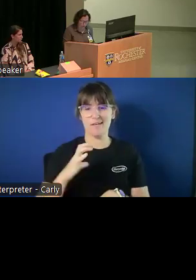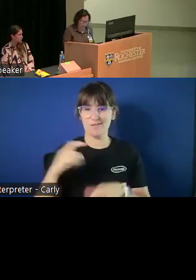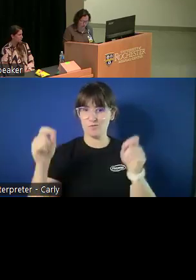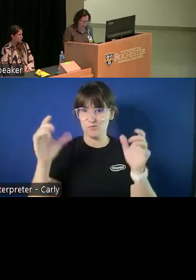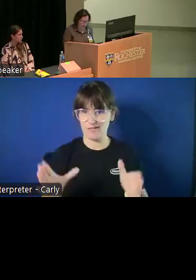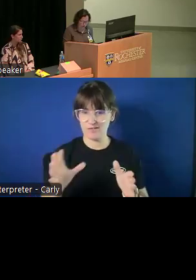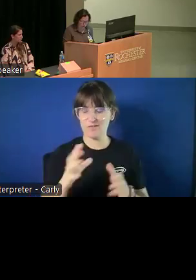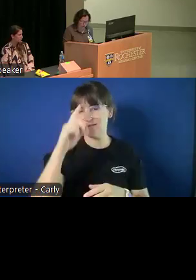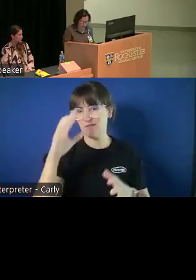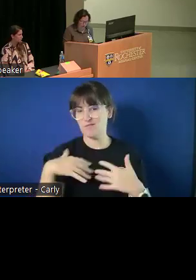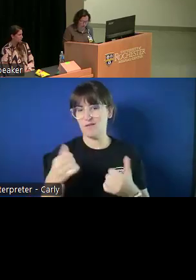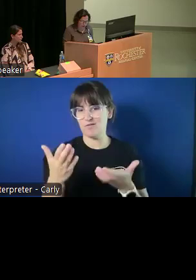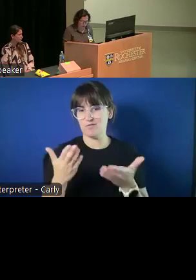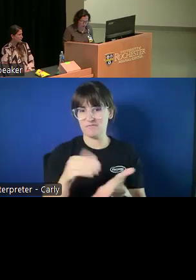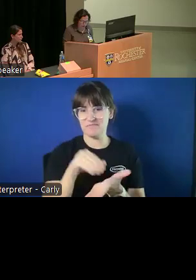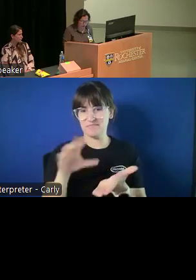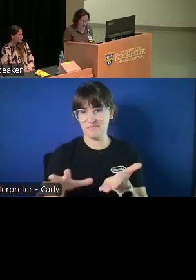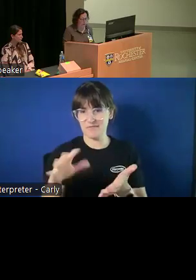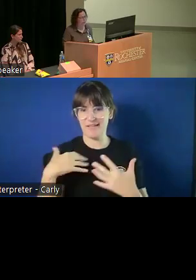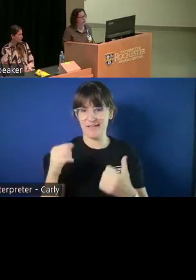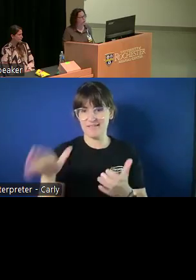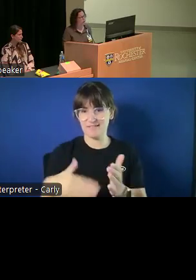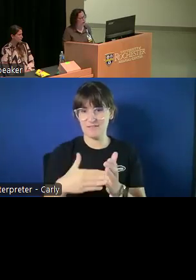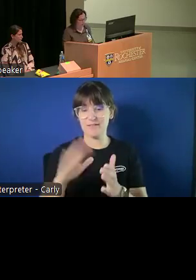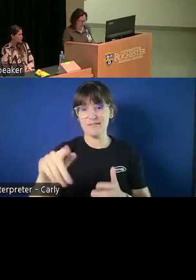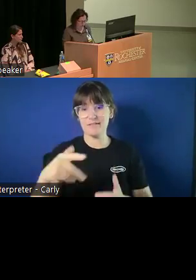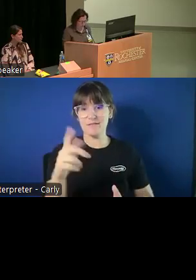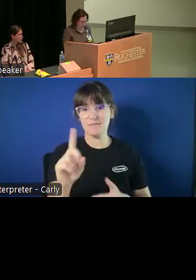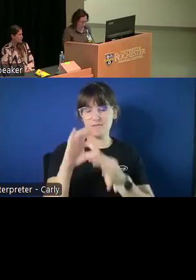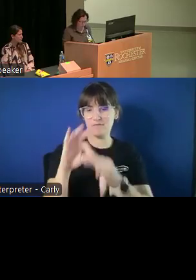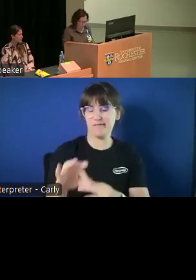at the student health center he earned his PhD in counseling psychology from the University